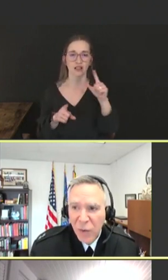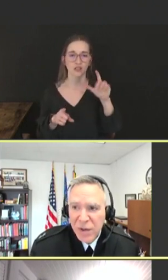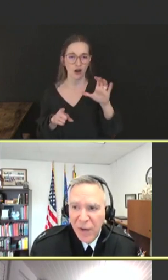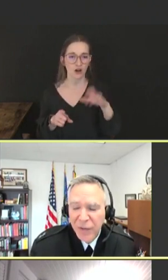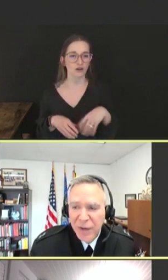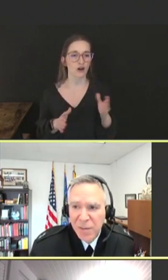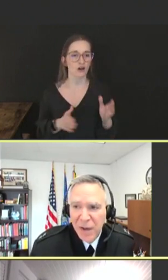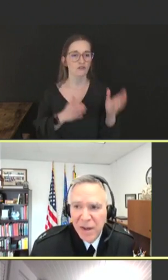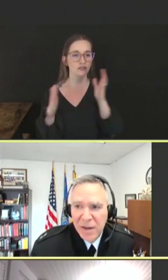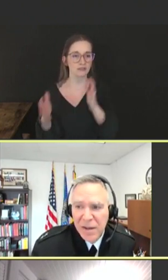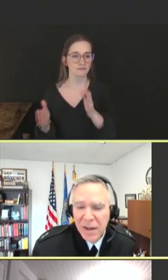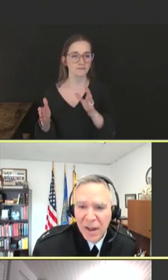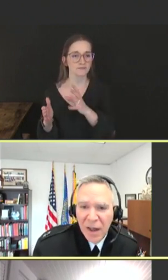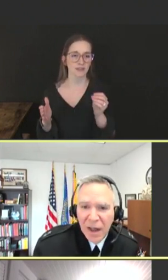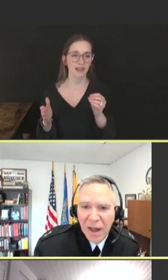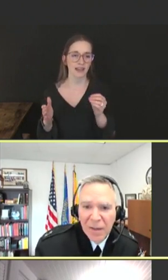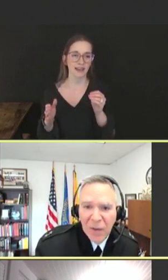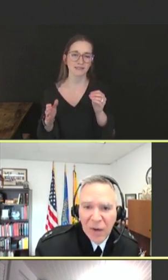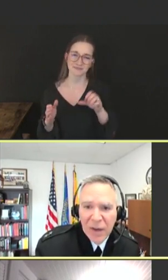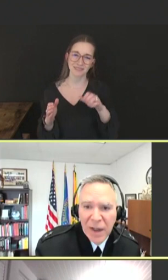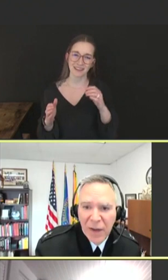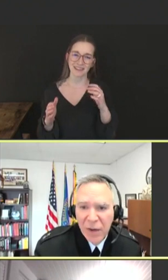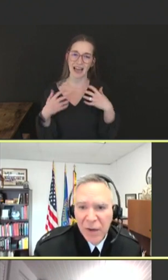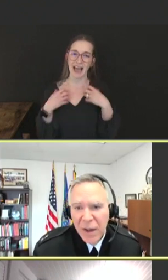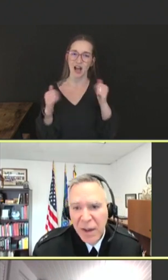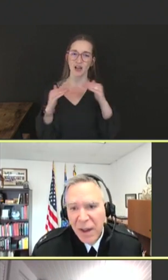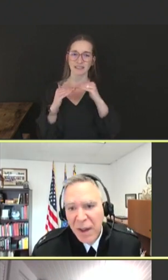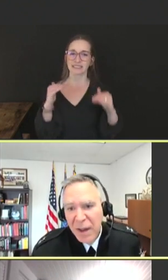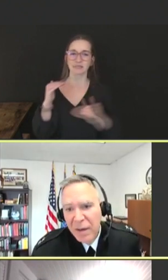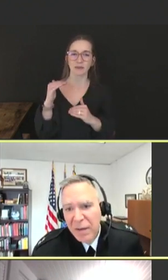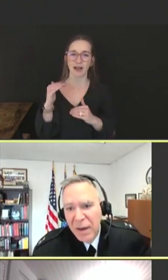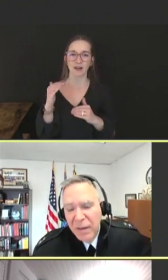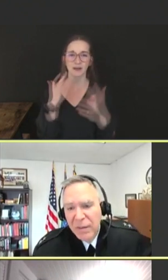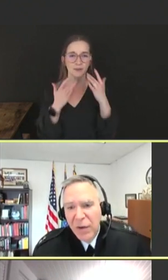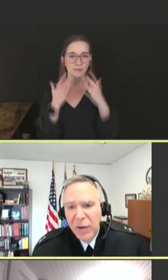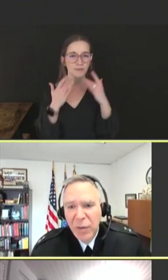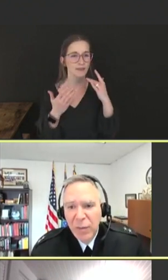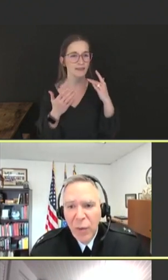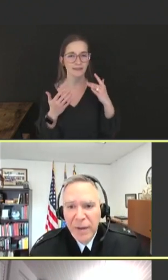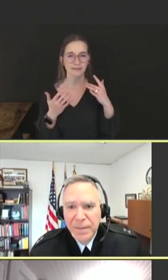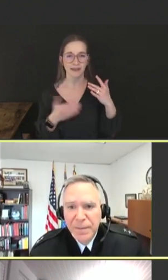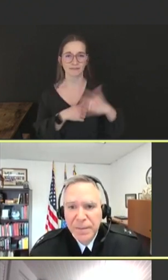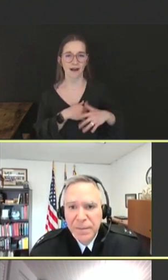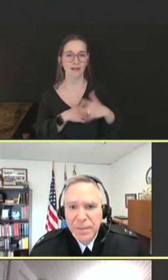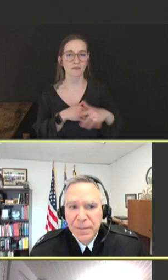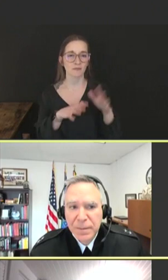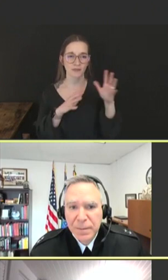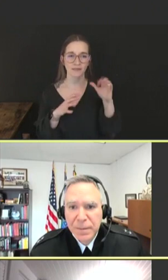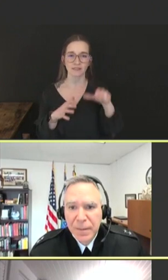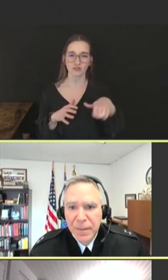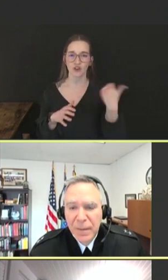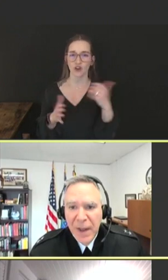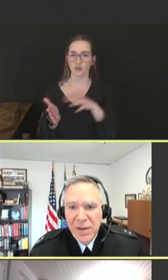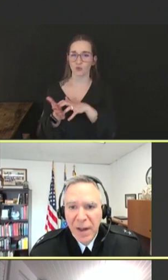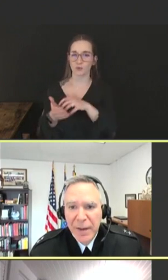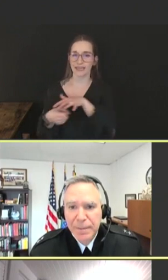of course, health disparities are another vulnerable point. Next slide.